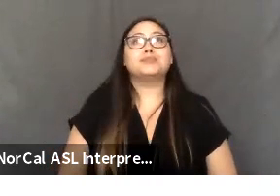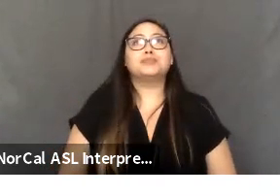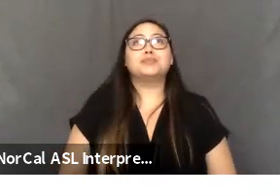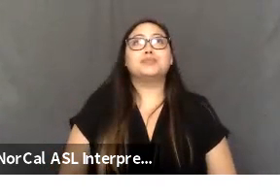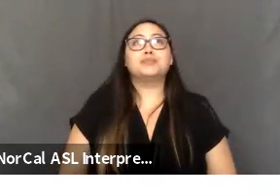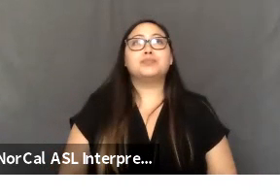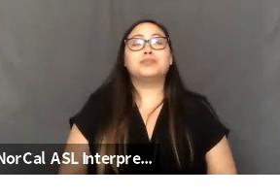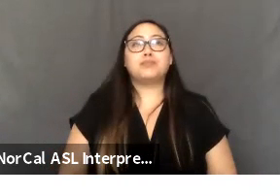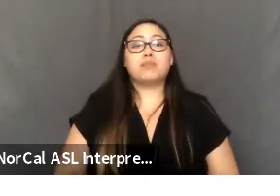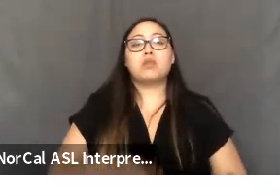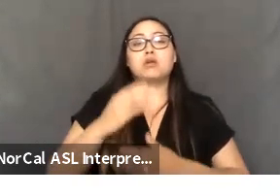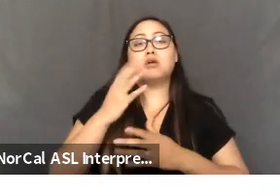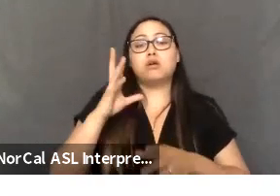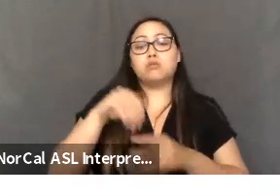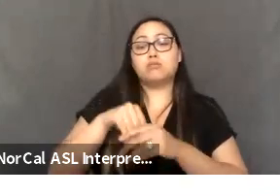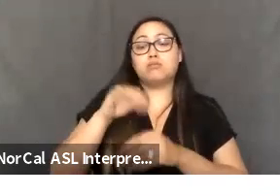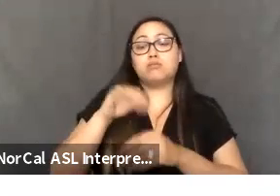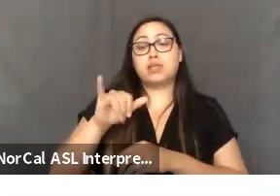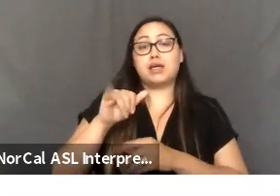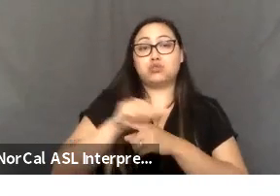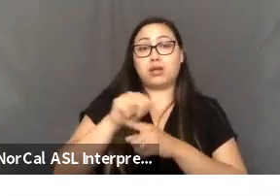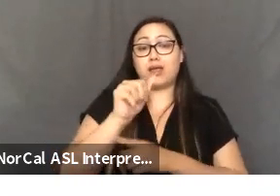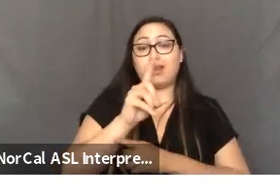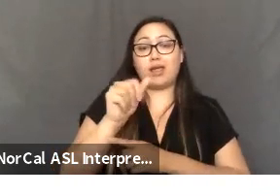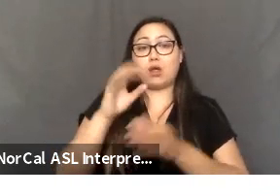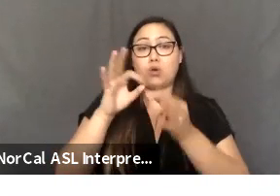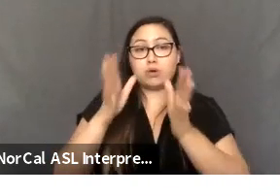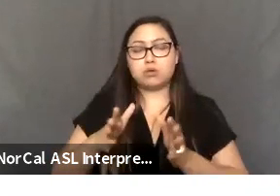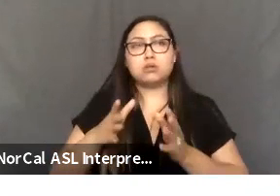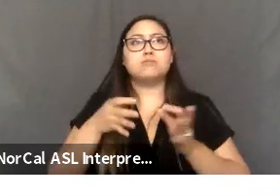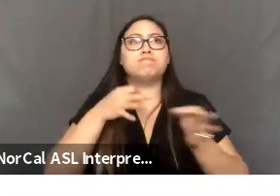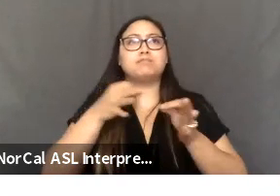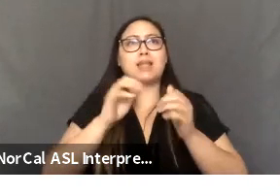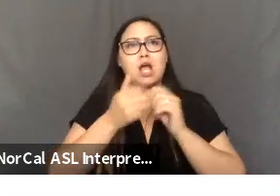of these trainings, the ADA coordinators described focusing on how to communicate,